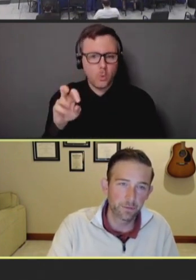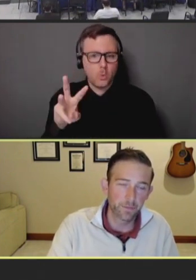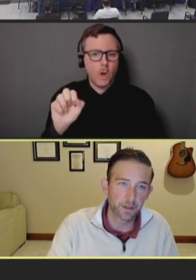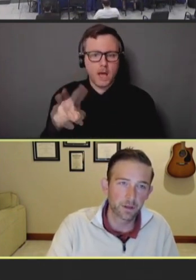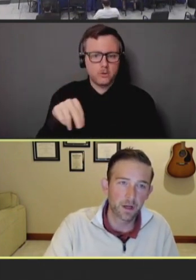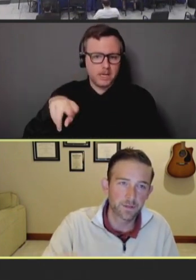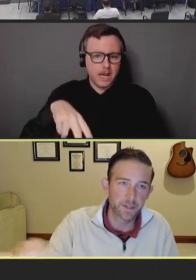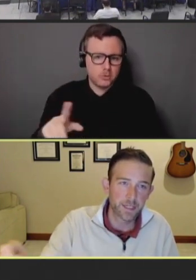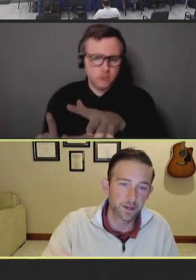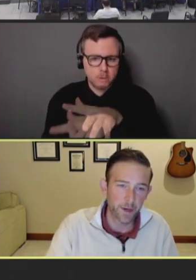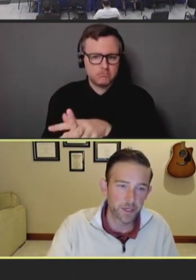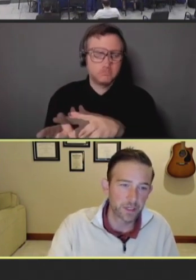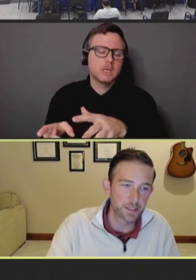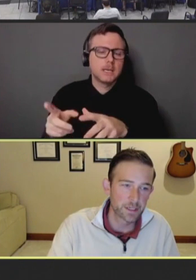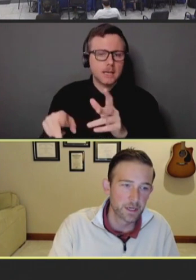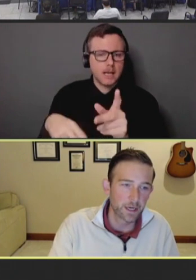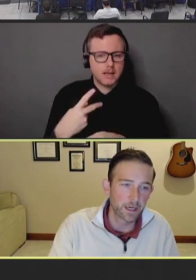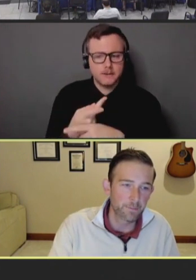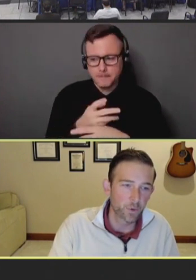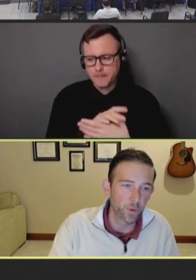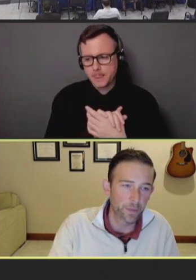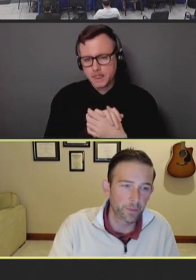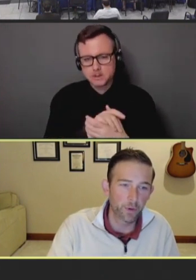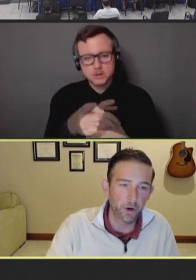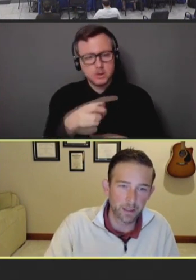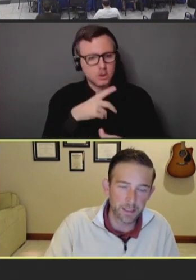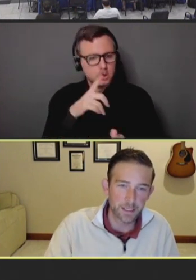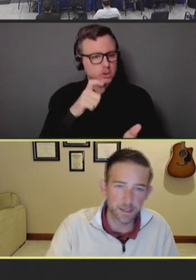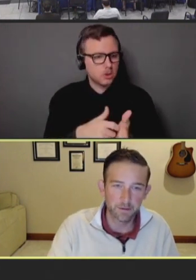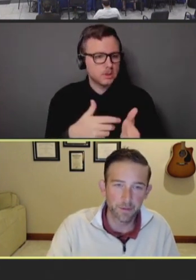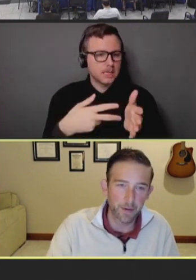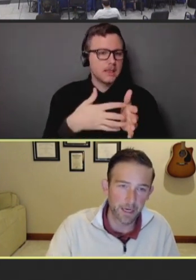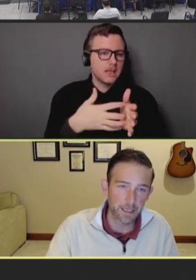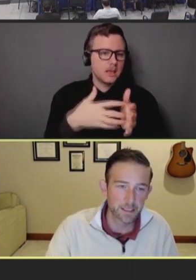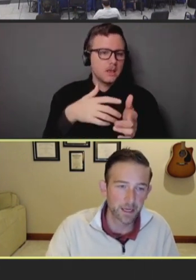from the loss of attenuations with the paralysis of the mice.